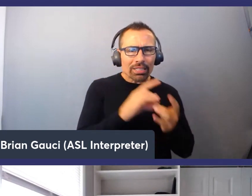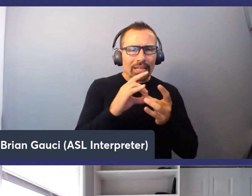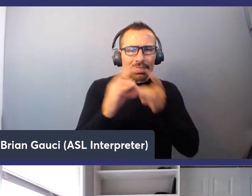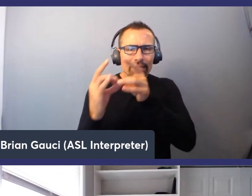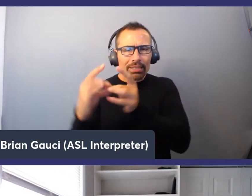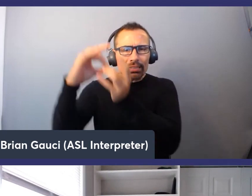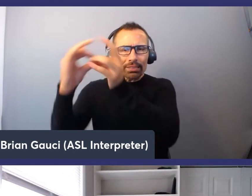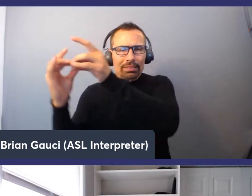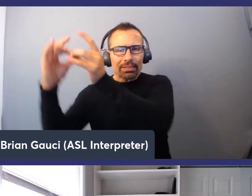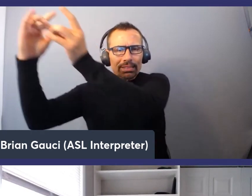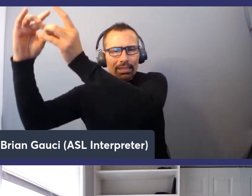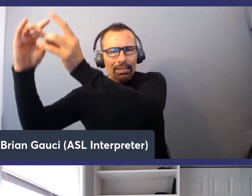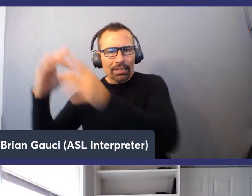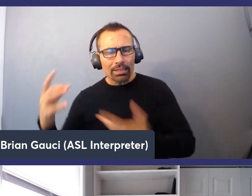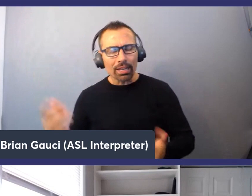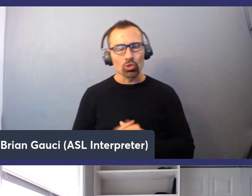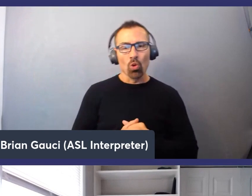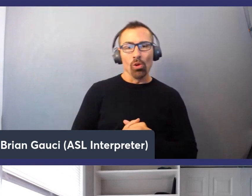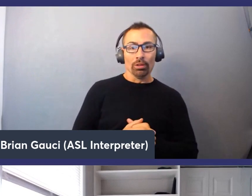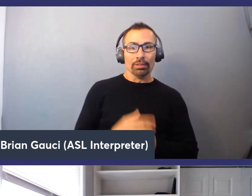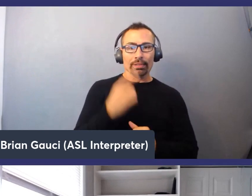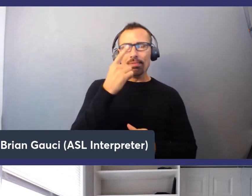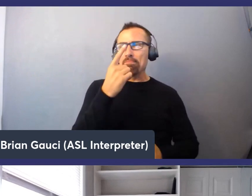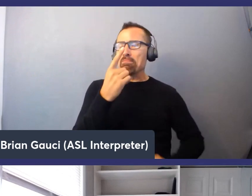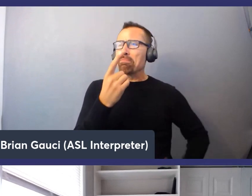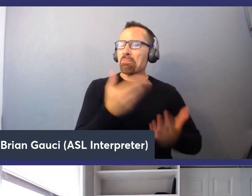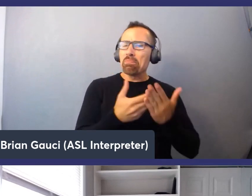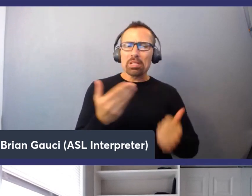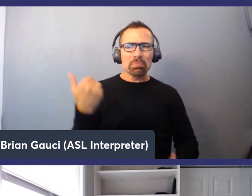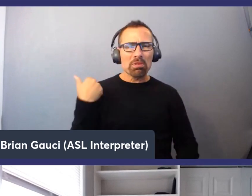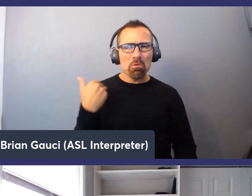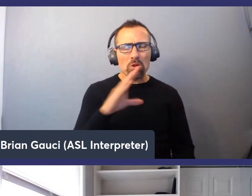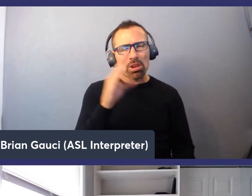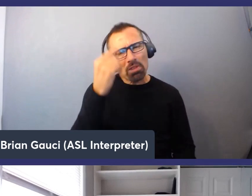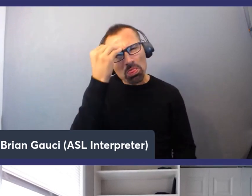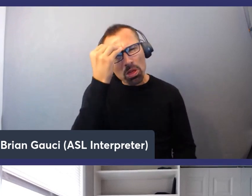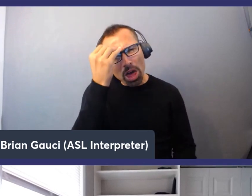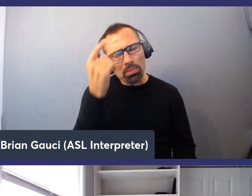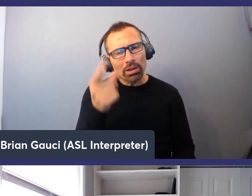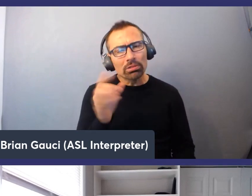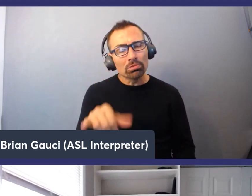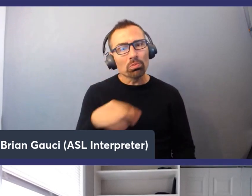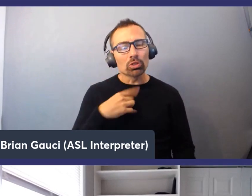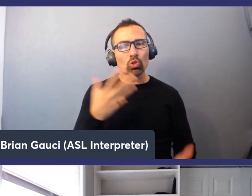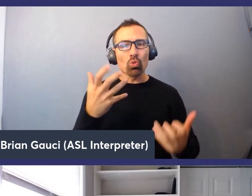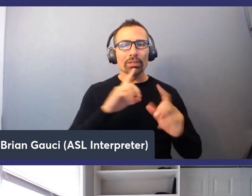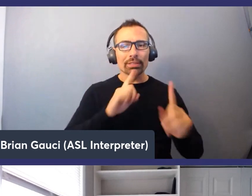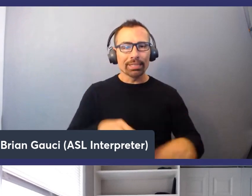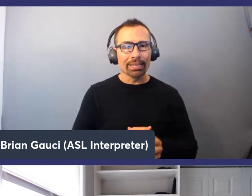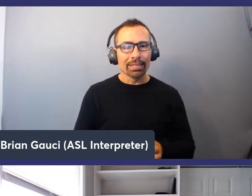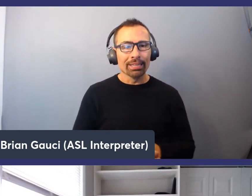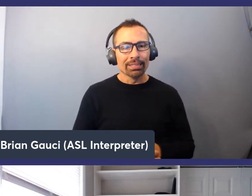that you'd wanna be able to answer. That's super cool. And the only reason I ask is I just wanted to try to get some creative juices going with the people who are watching,